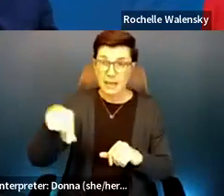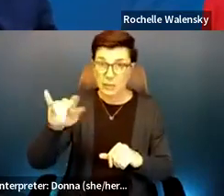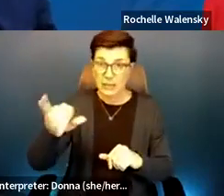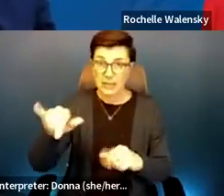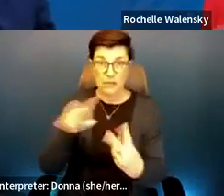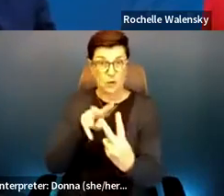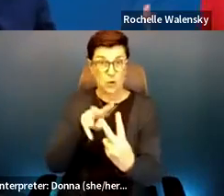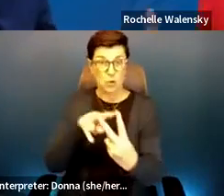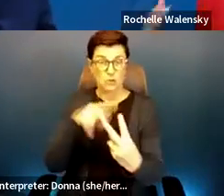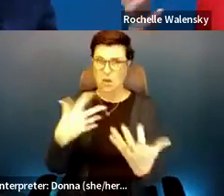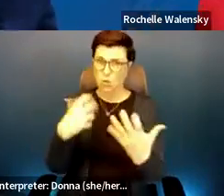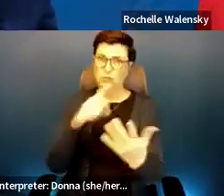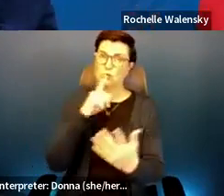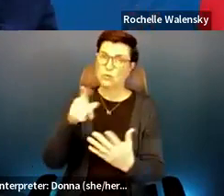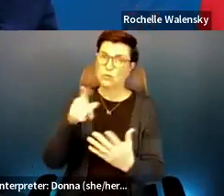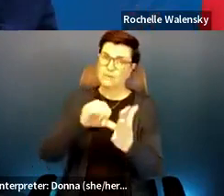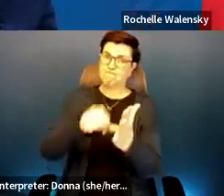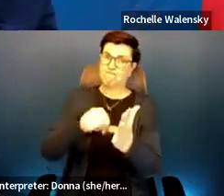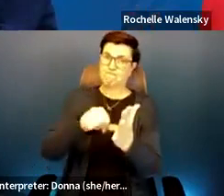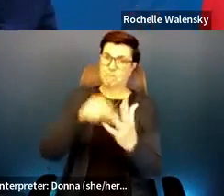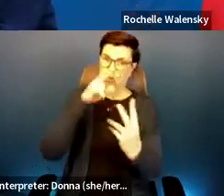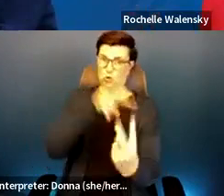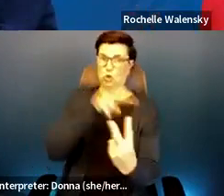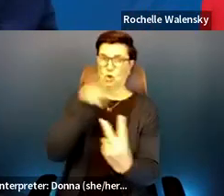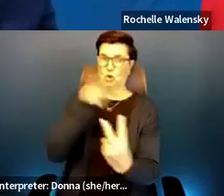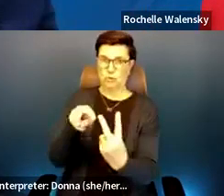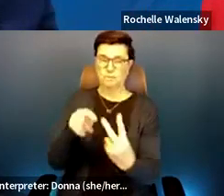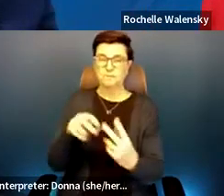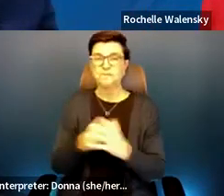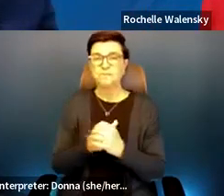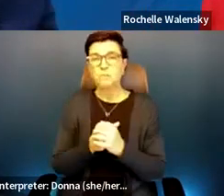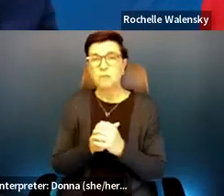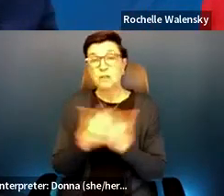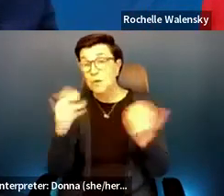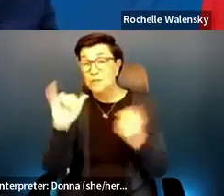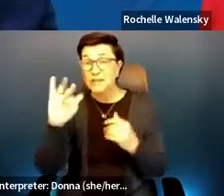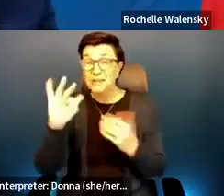So those are kind of the -- if you sort of get stuck in acronyms and lands